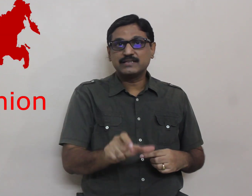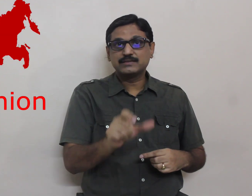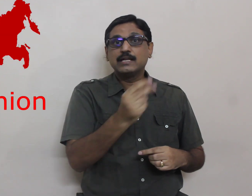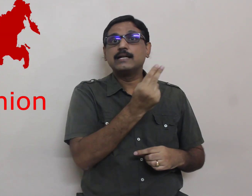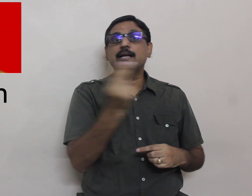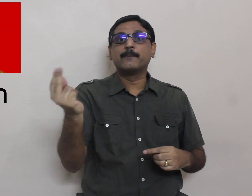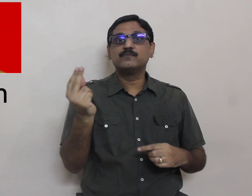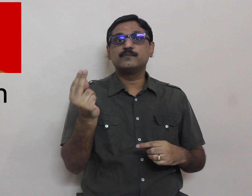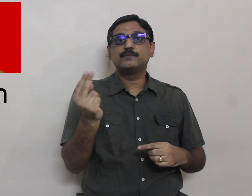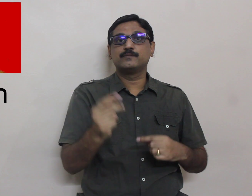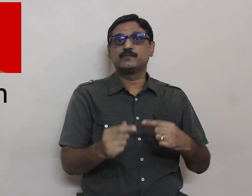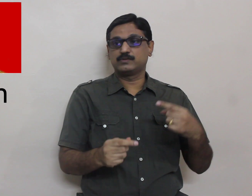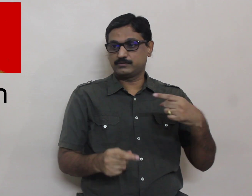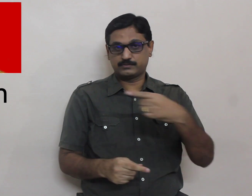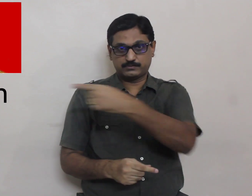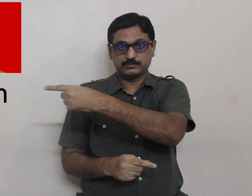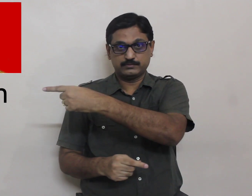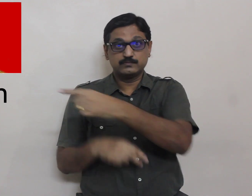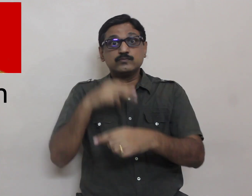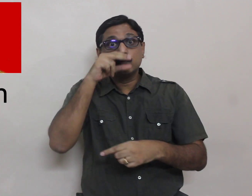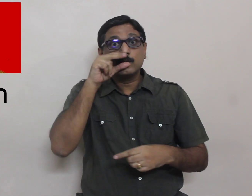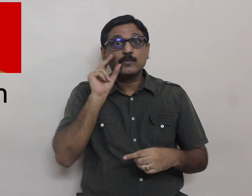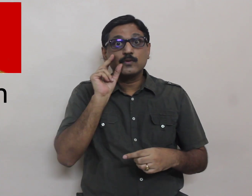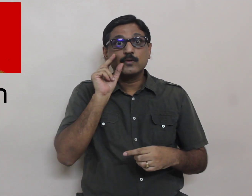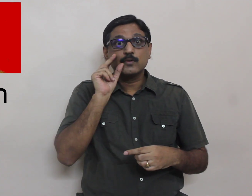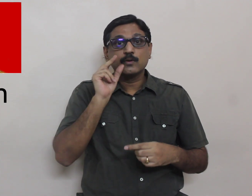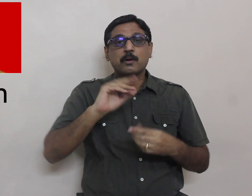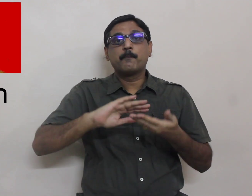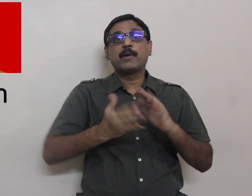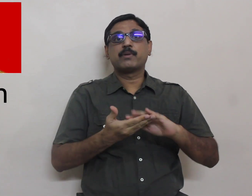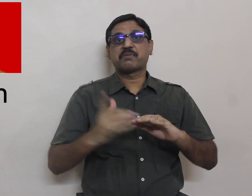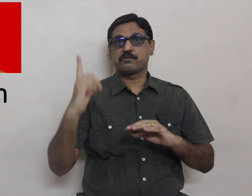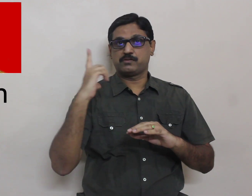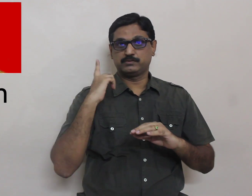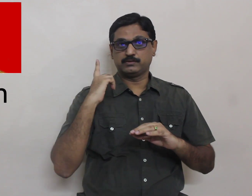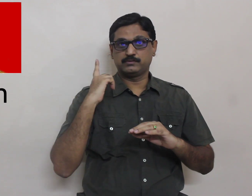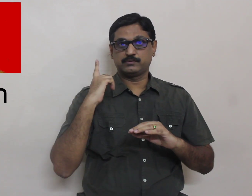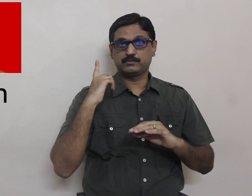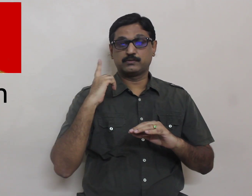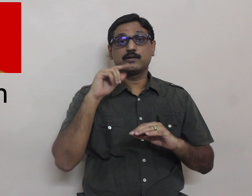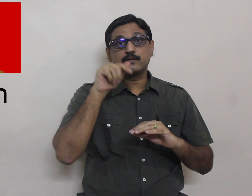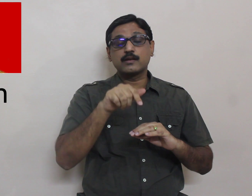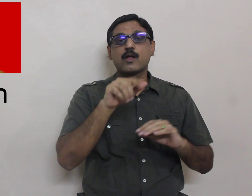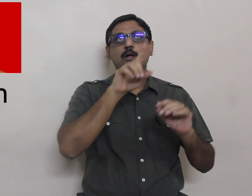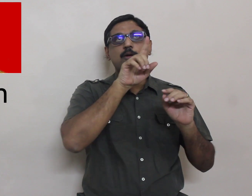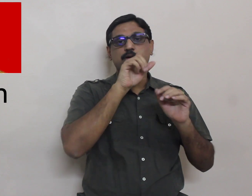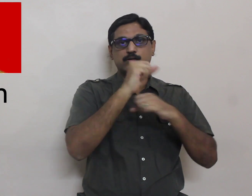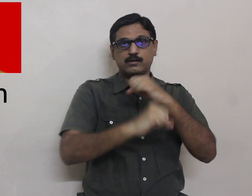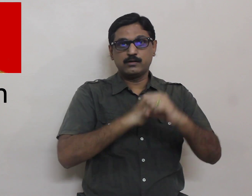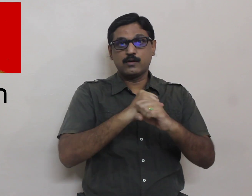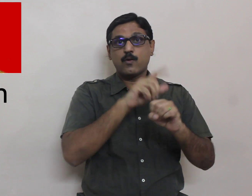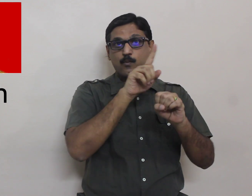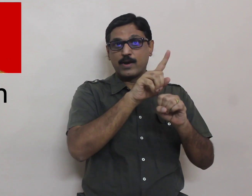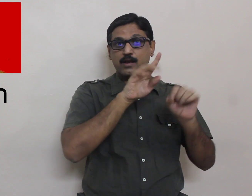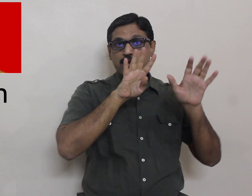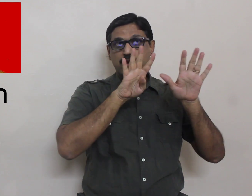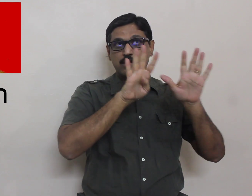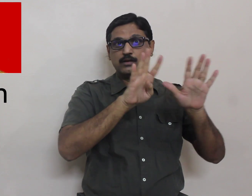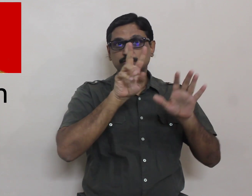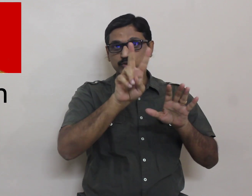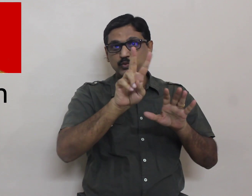In the Soviet Union, a person named Stalin became a dictator in 1924.